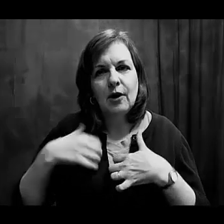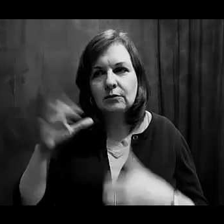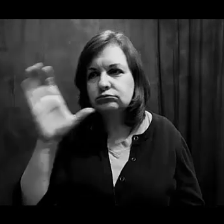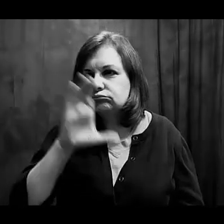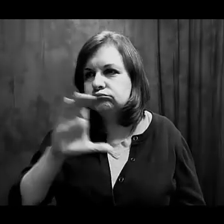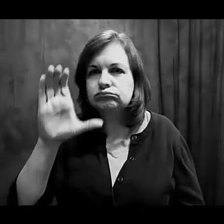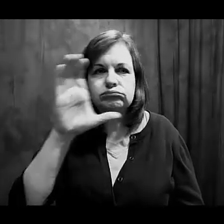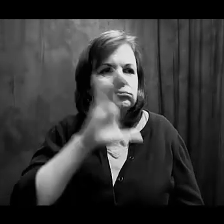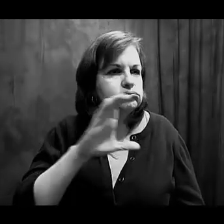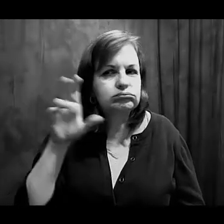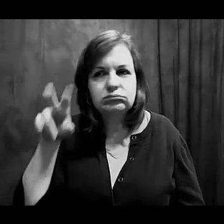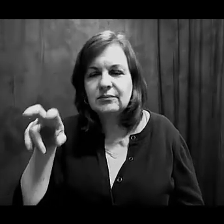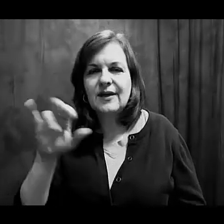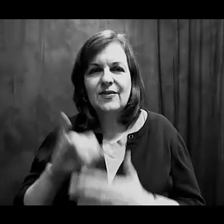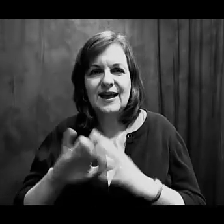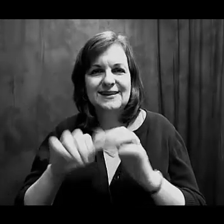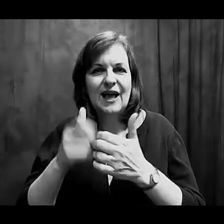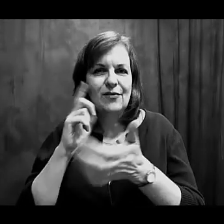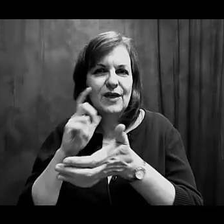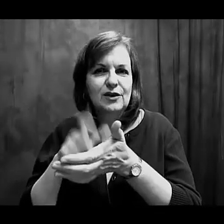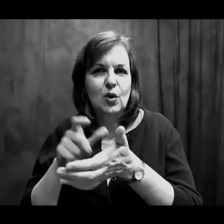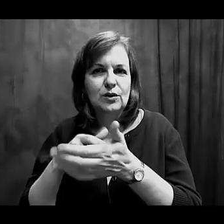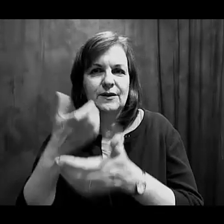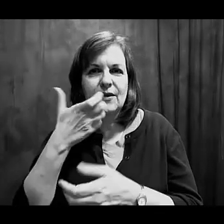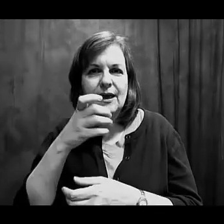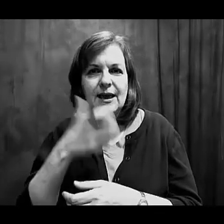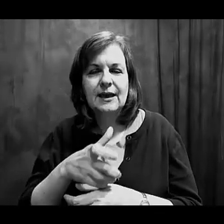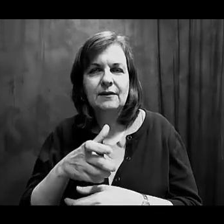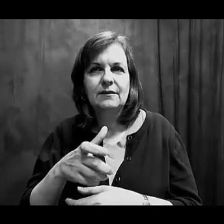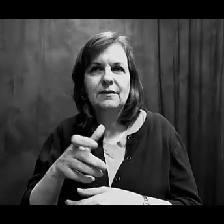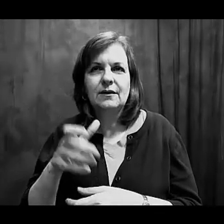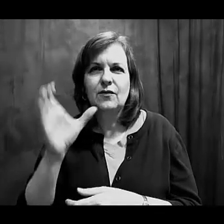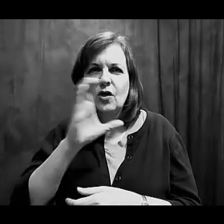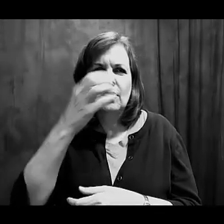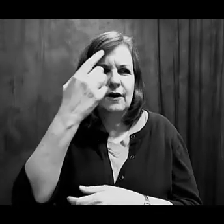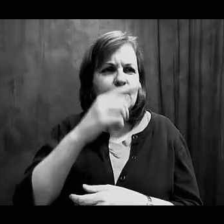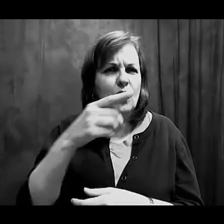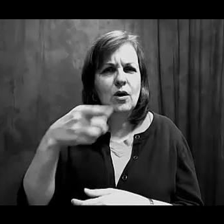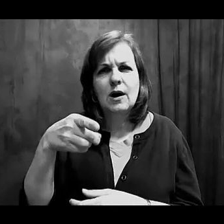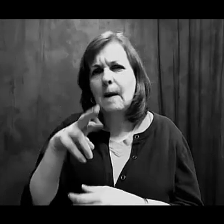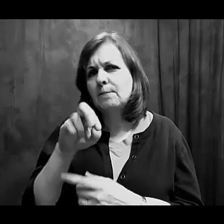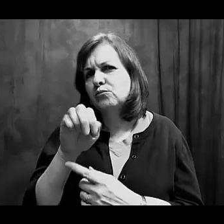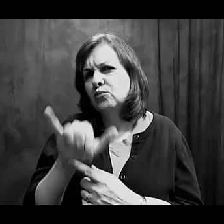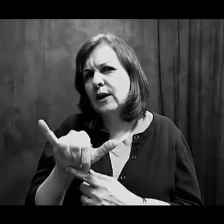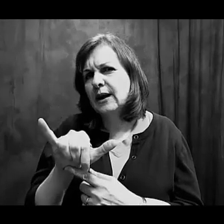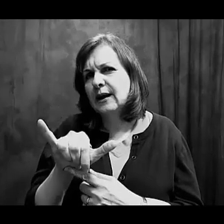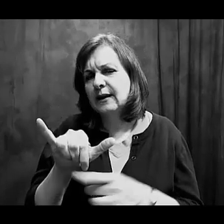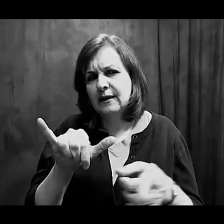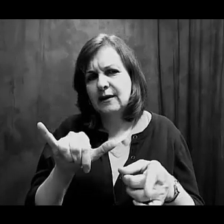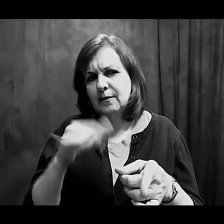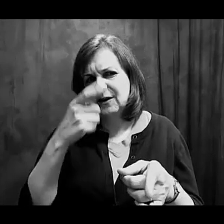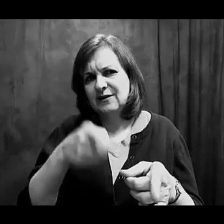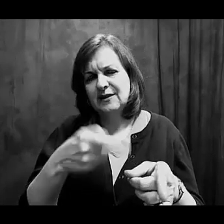and this is how they can do it they look for their prey -- that are warm because they have heat receptors